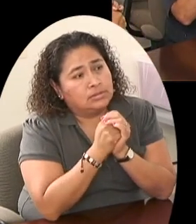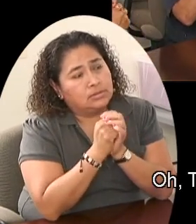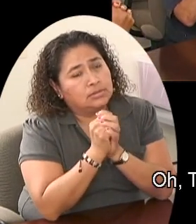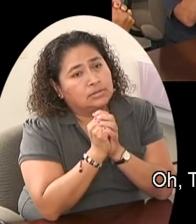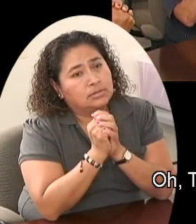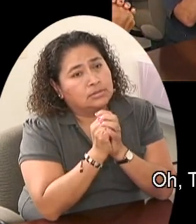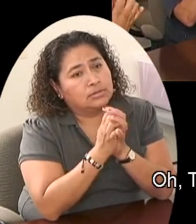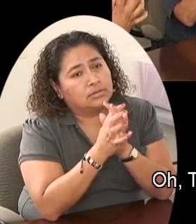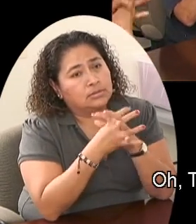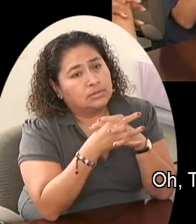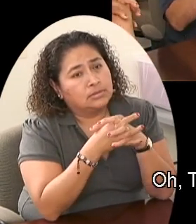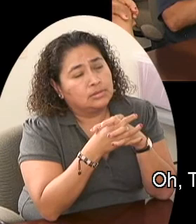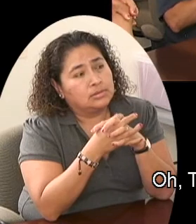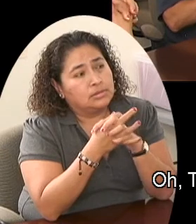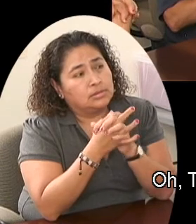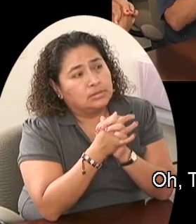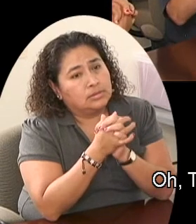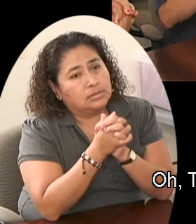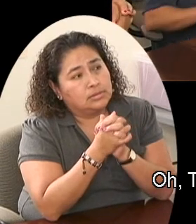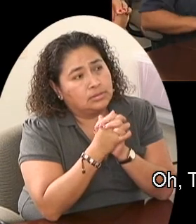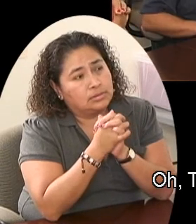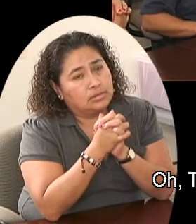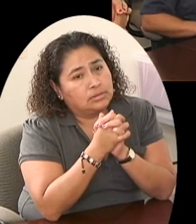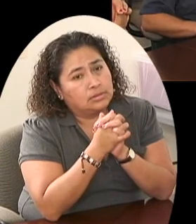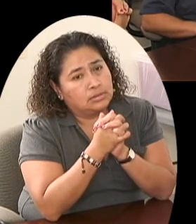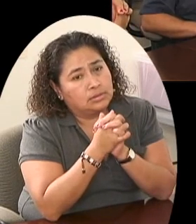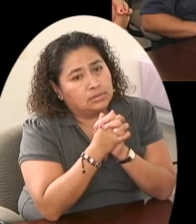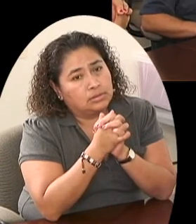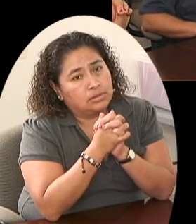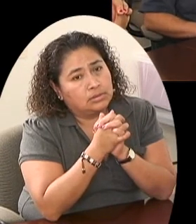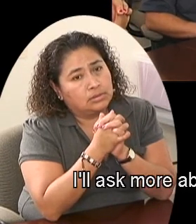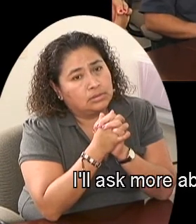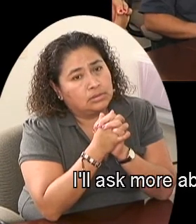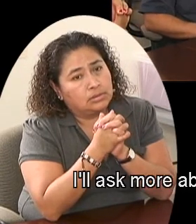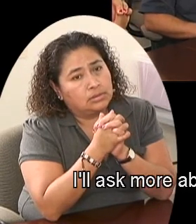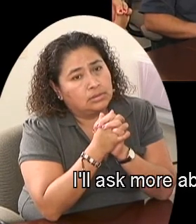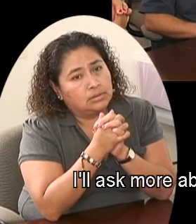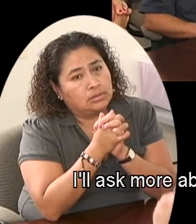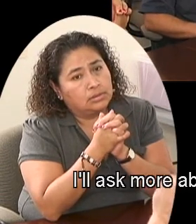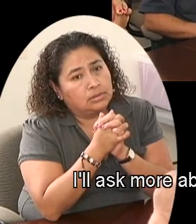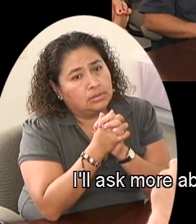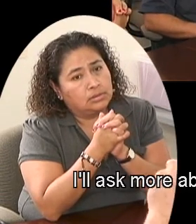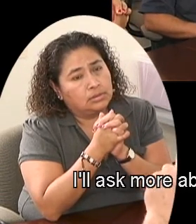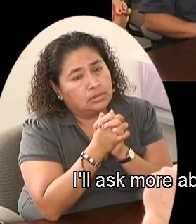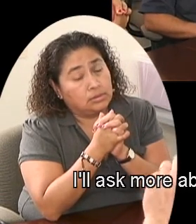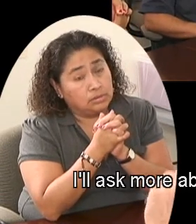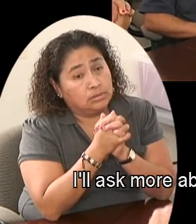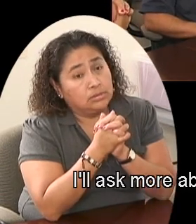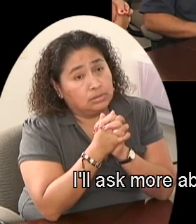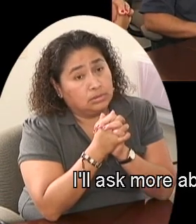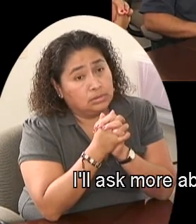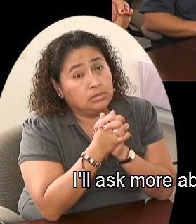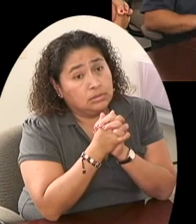Oh, Target. Okay. I'll ask more about Target later, okay.